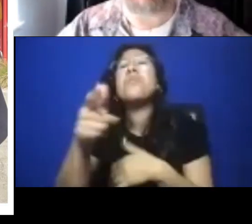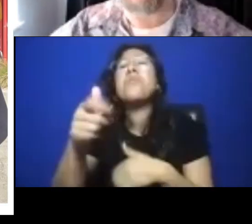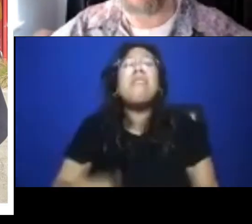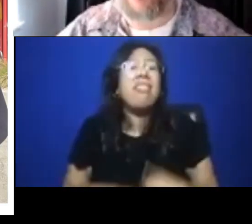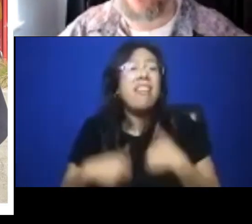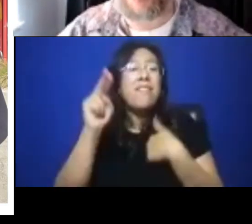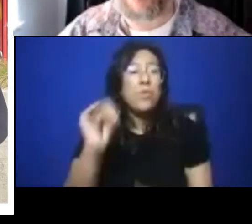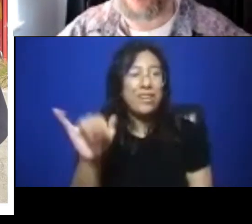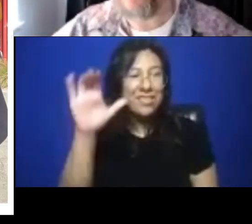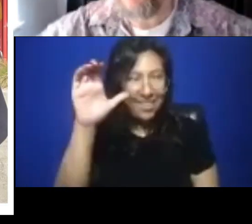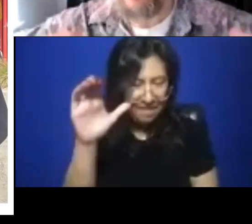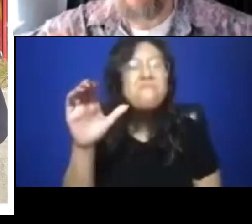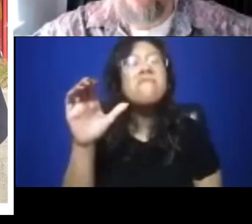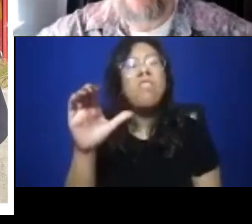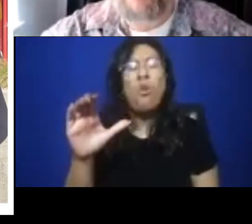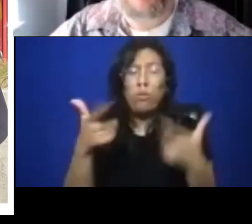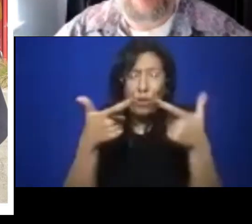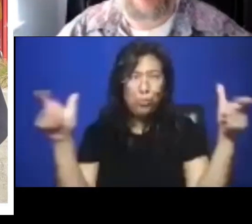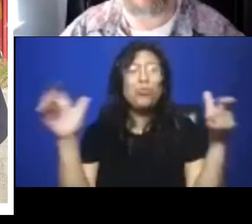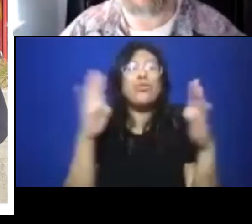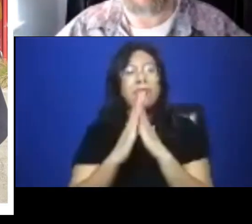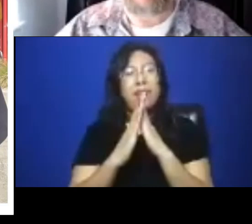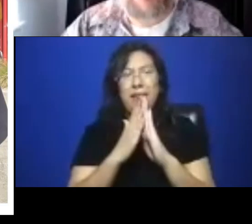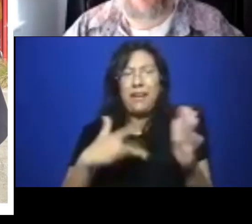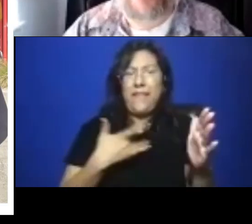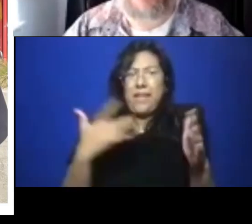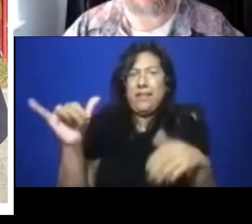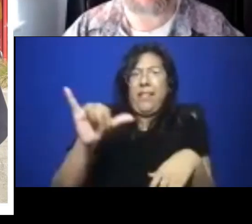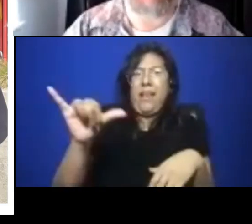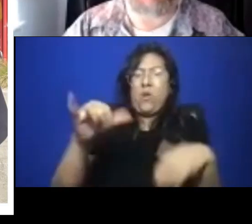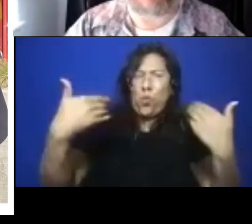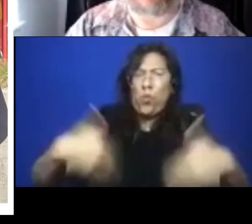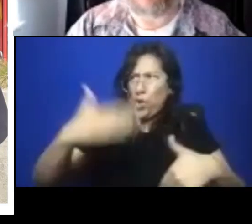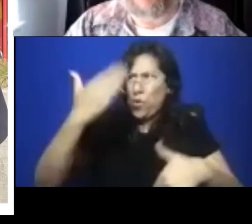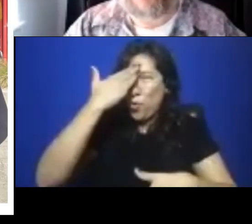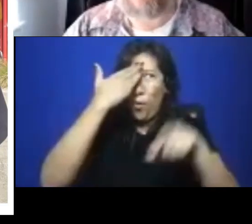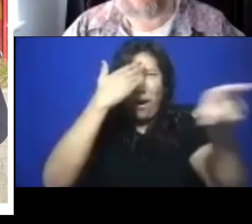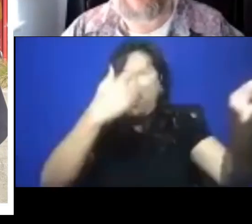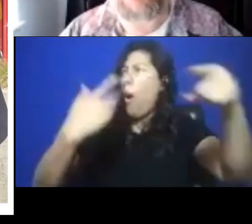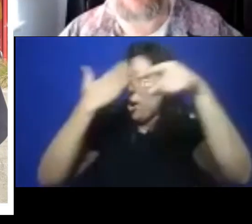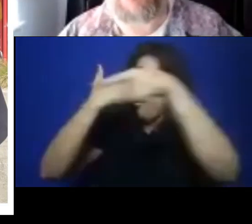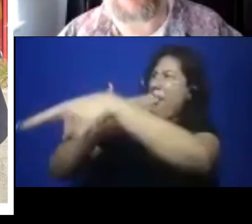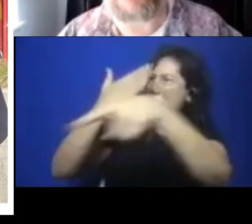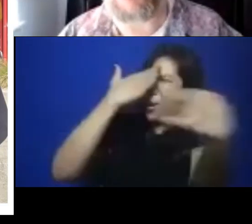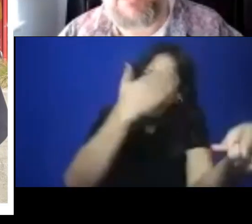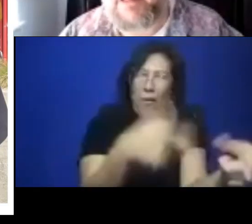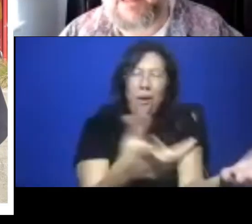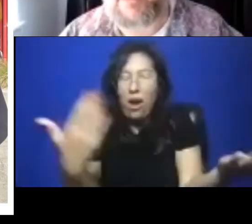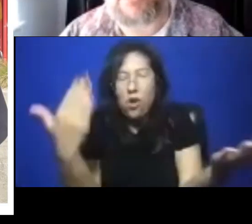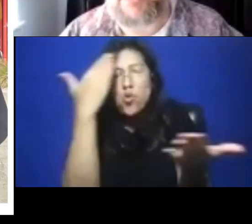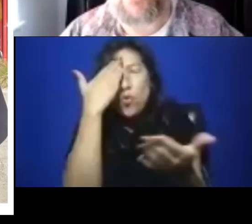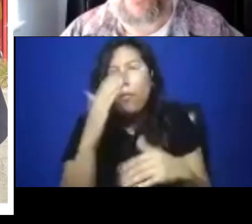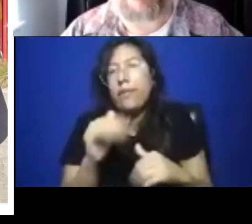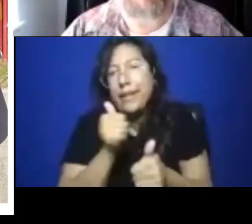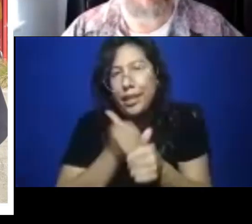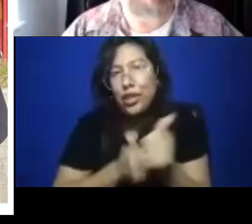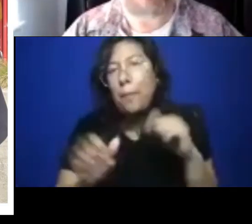or a really large city, it feels like everybody knows everybody and everybody knows everybody's business as well.